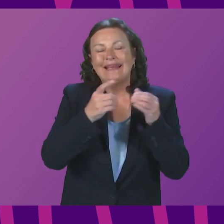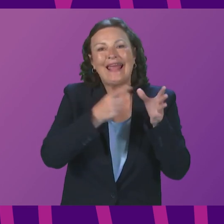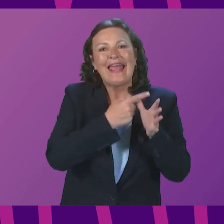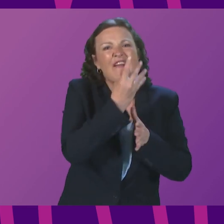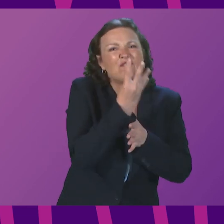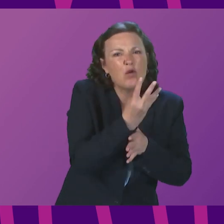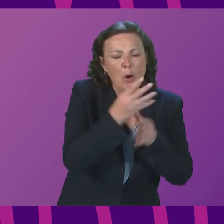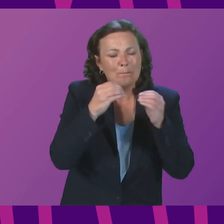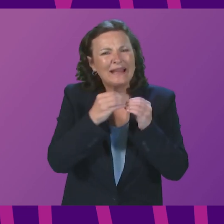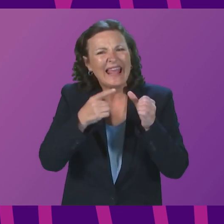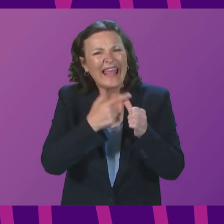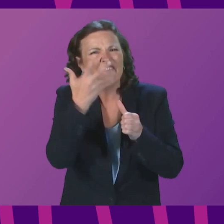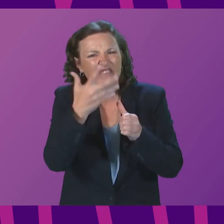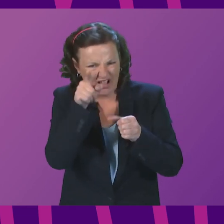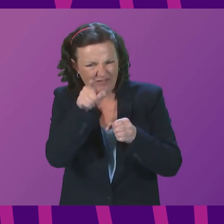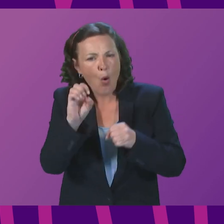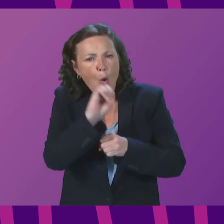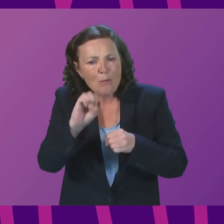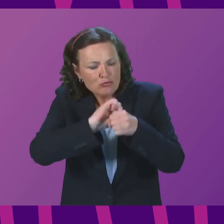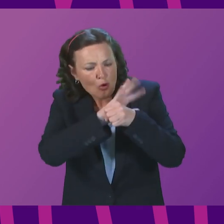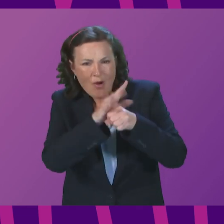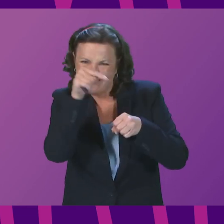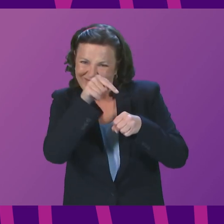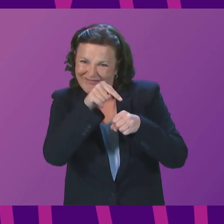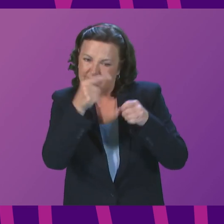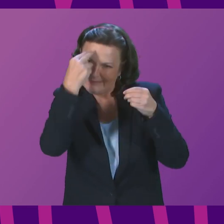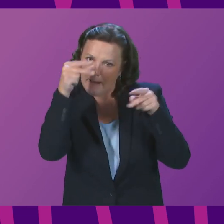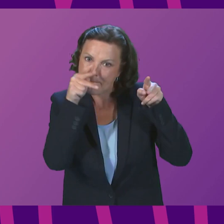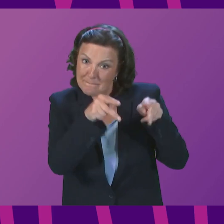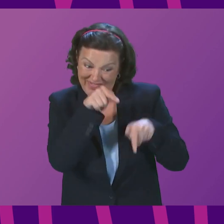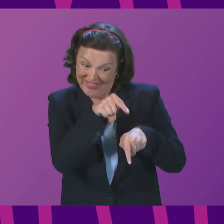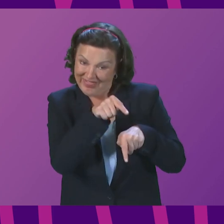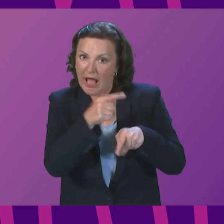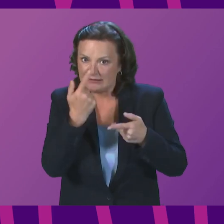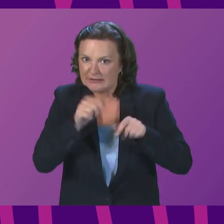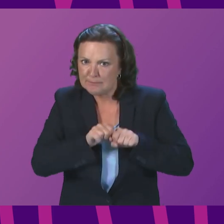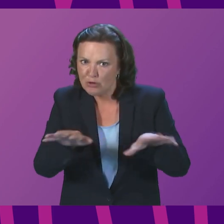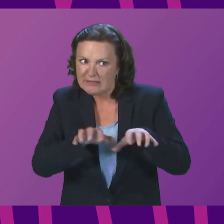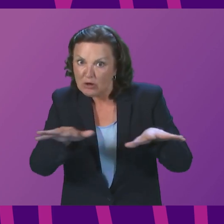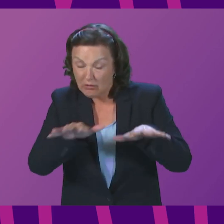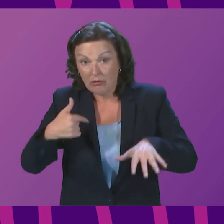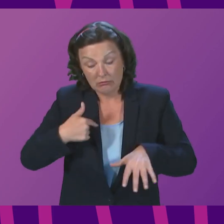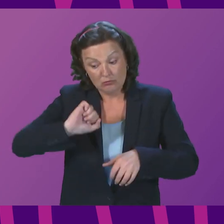It is important that we continue to monitor that, so the Scottish Government will continue to monitor it very closely.